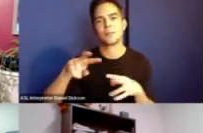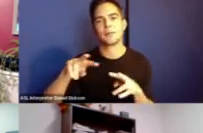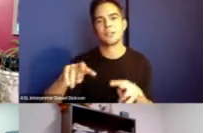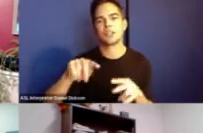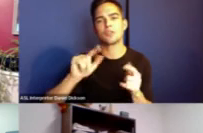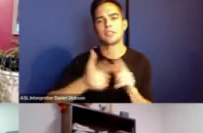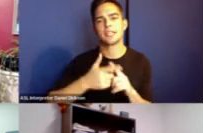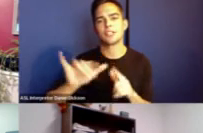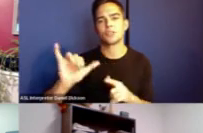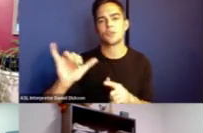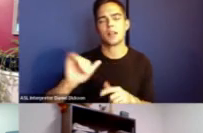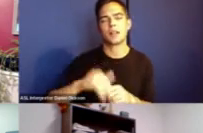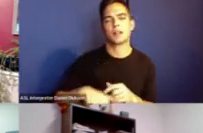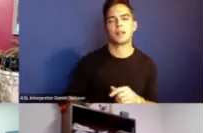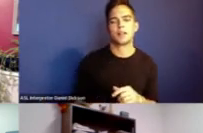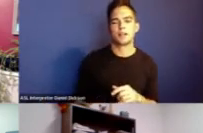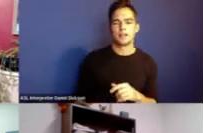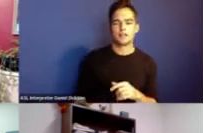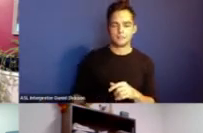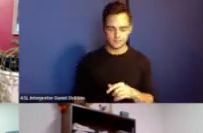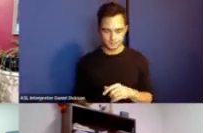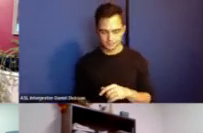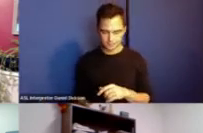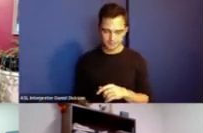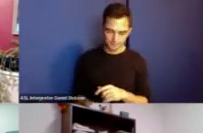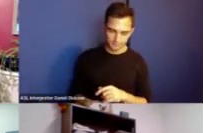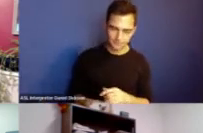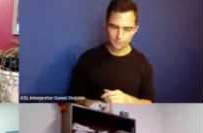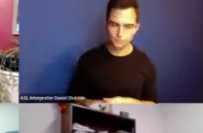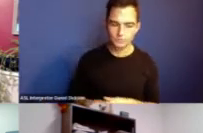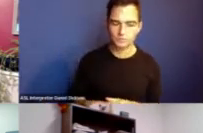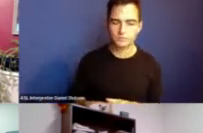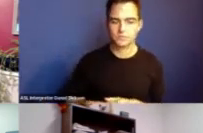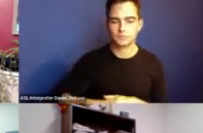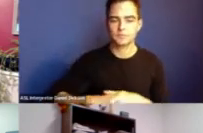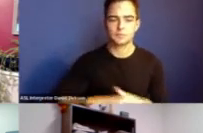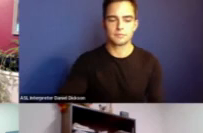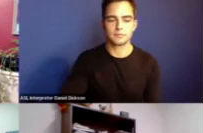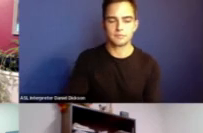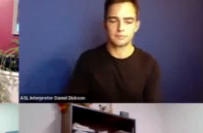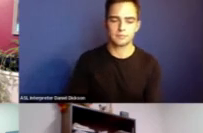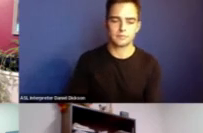as well. Um, let's see, I believe, folks are more than